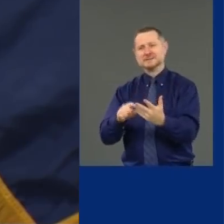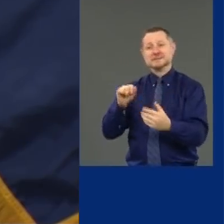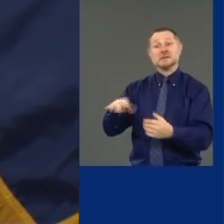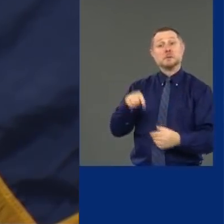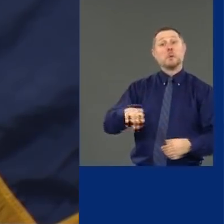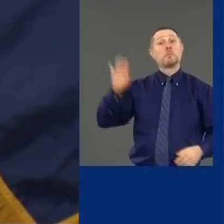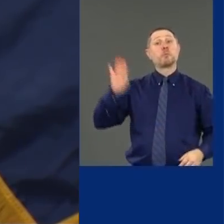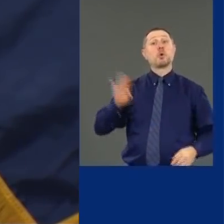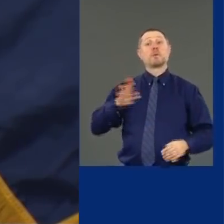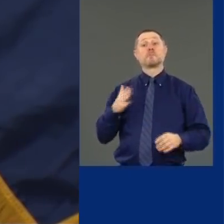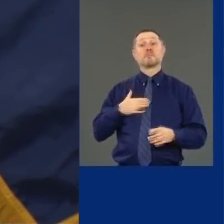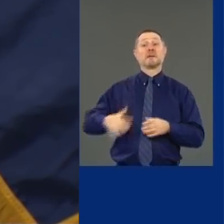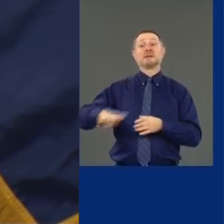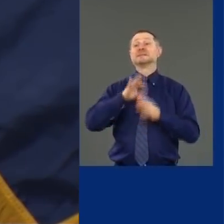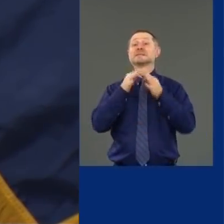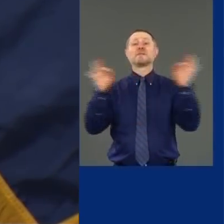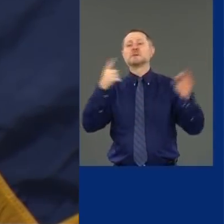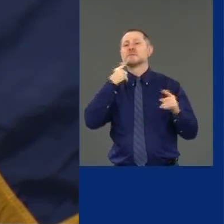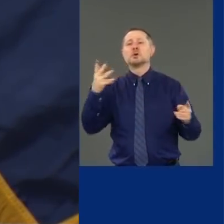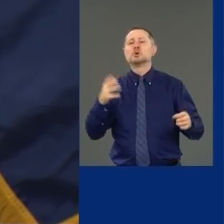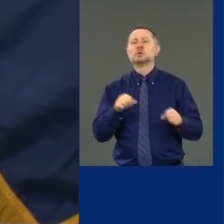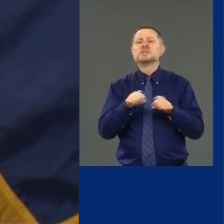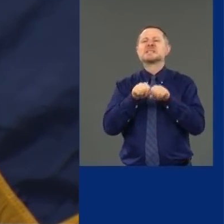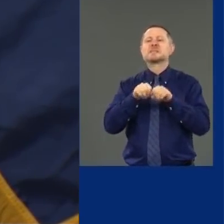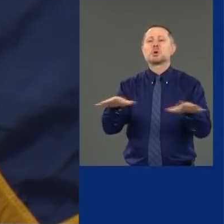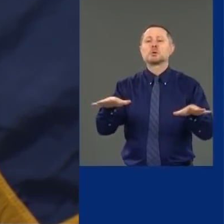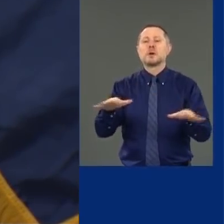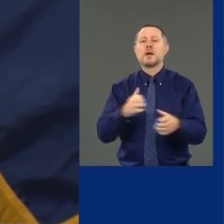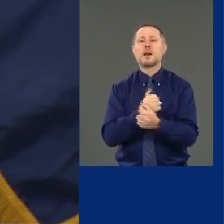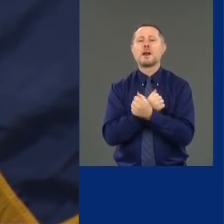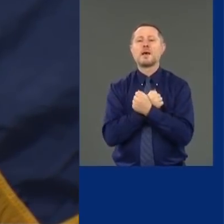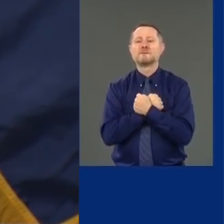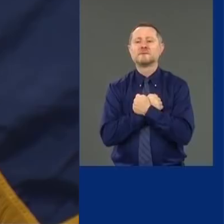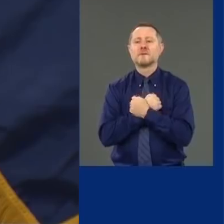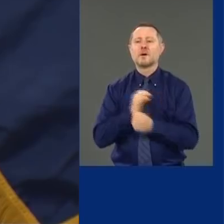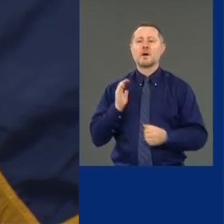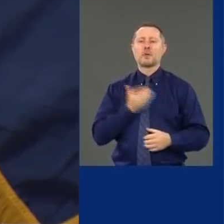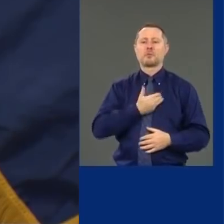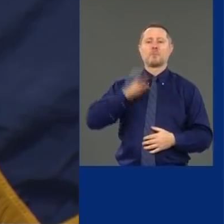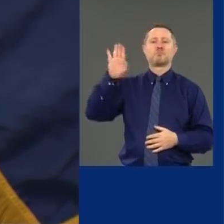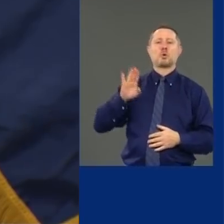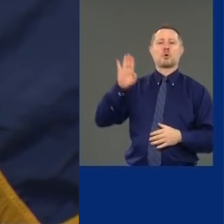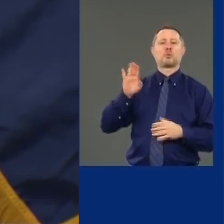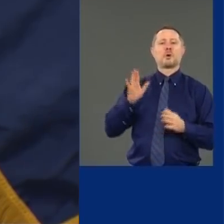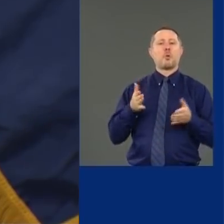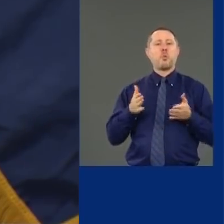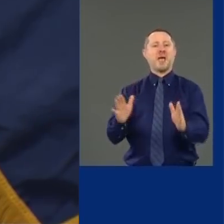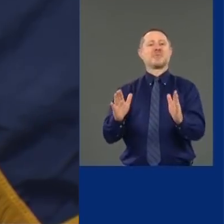NEED TO HAVE RESOURCES AND HELP STOP THE SPREAD OF THIS VIRUS AND HELP SPREAD THE WORD ABOUT WHAT WE ALL HAVE TO DO TO BEAT